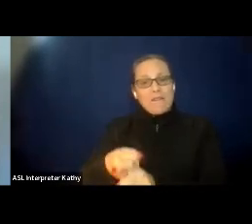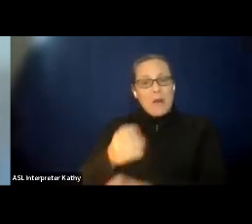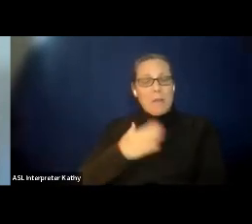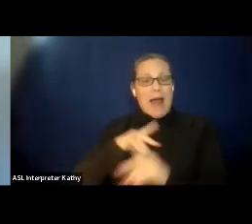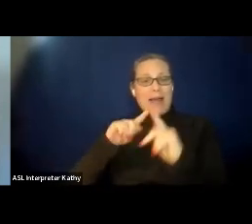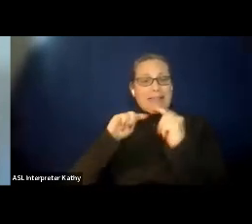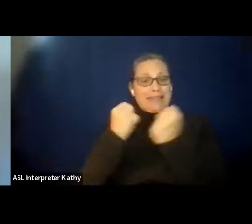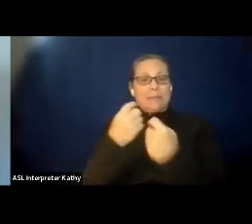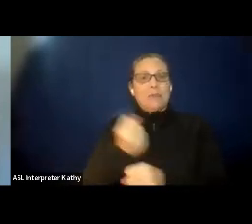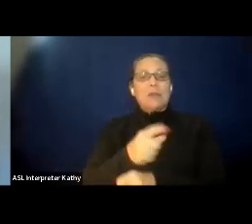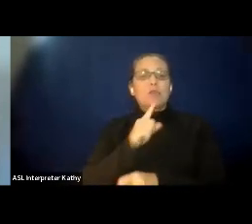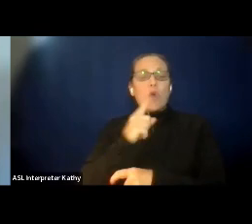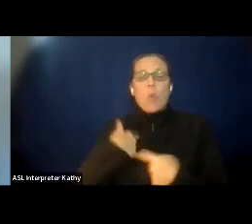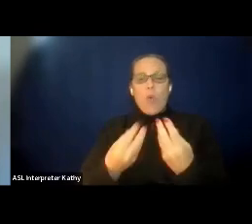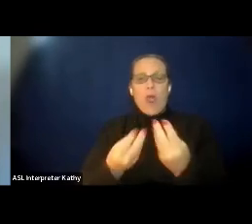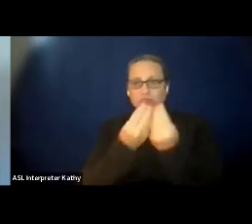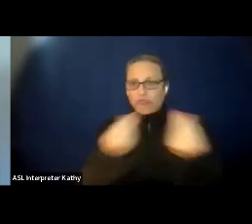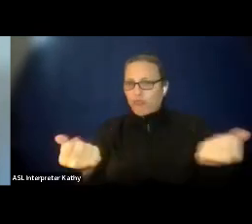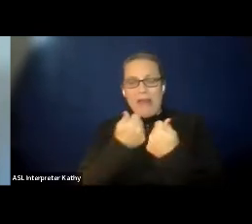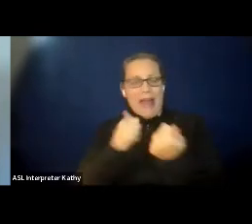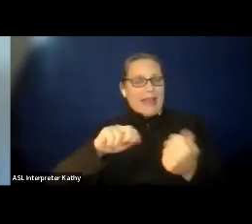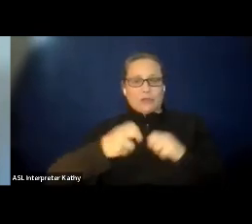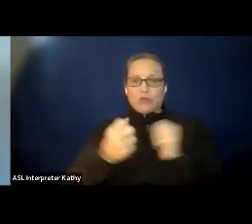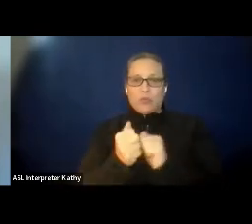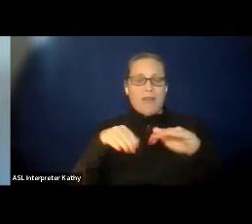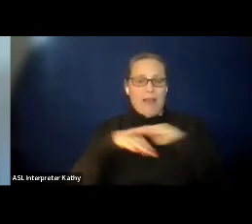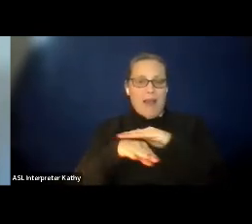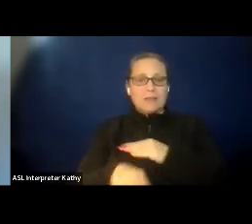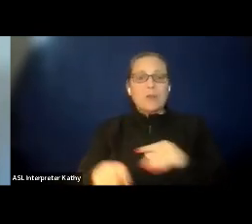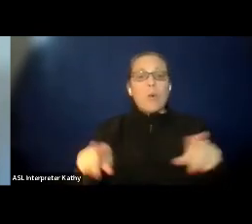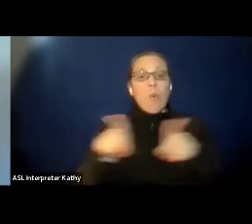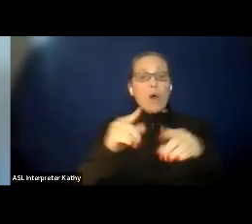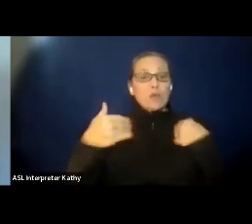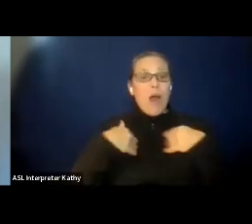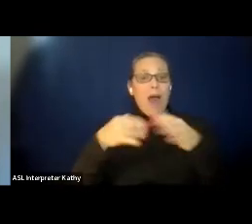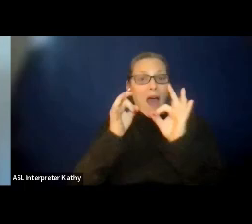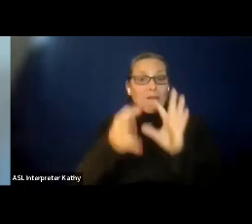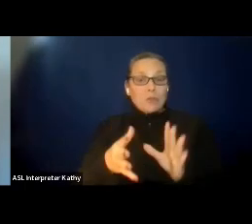from my team, if there's anything that we need to make sure that we course correct for access.